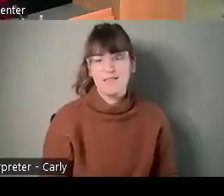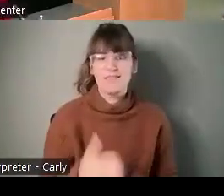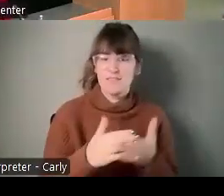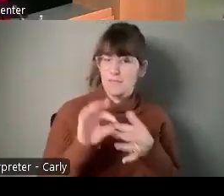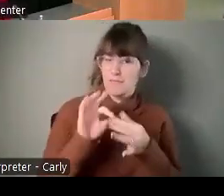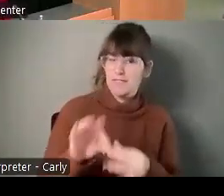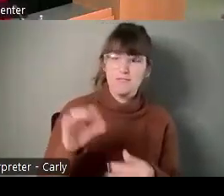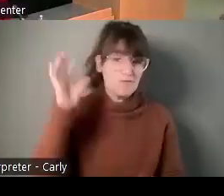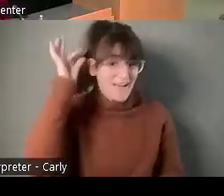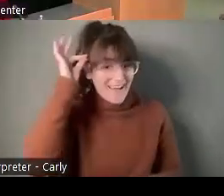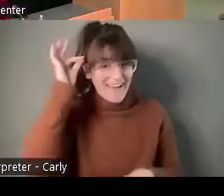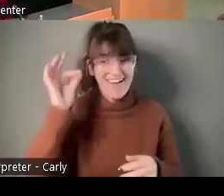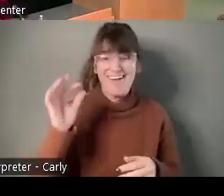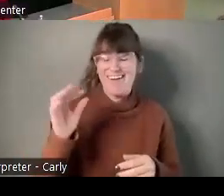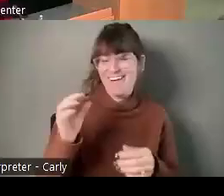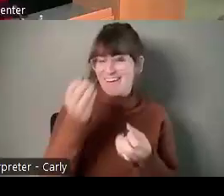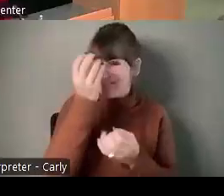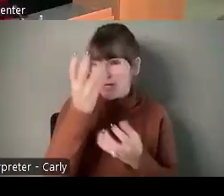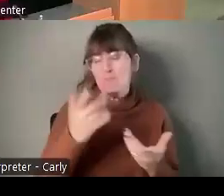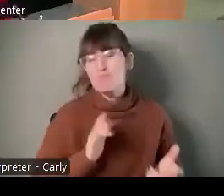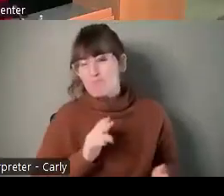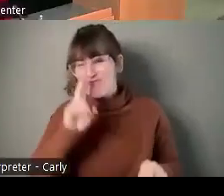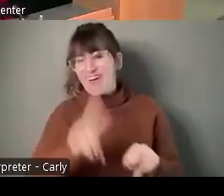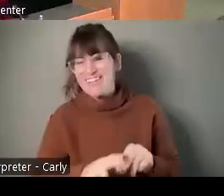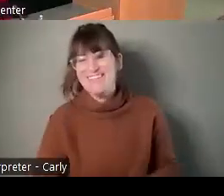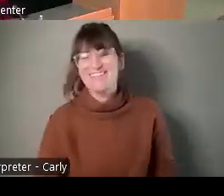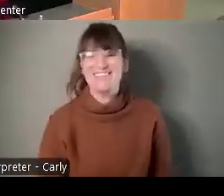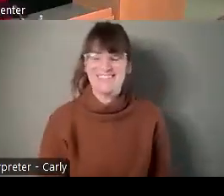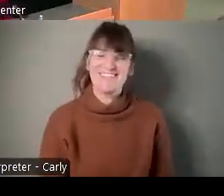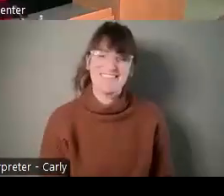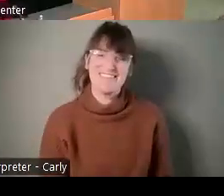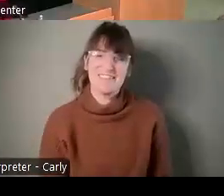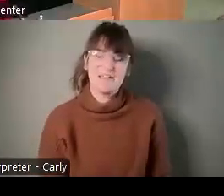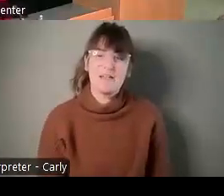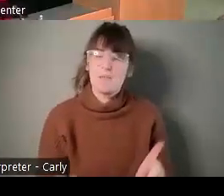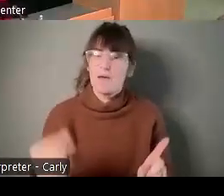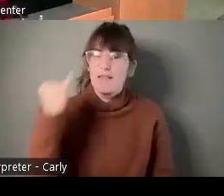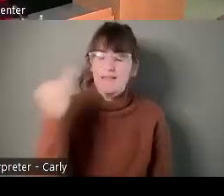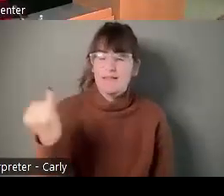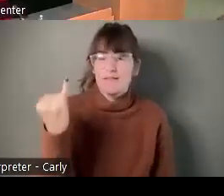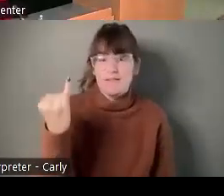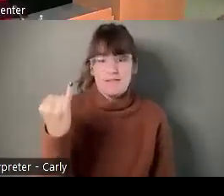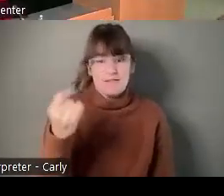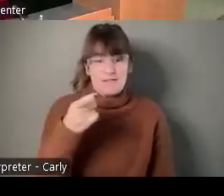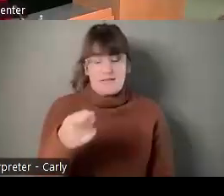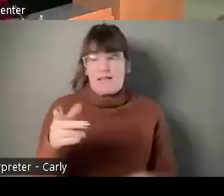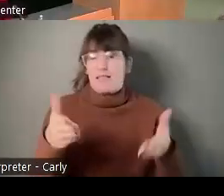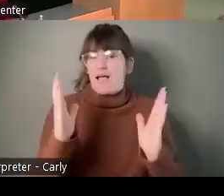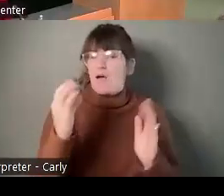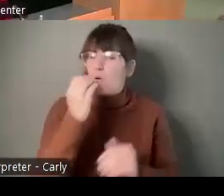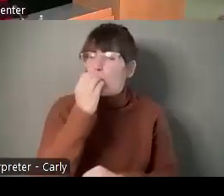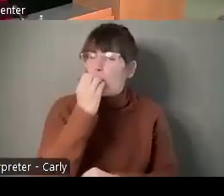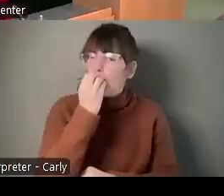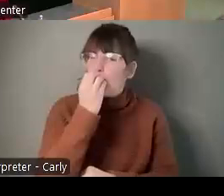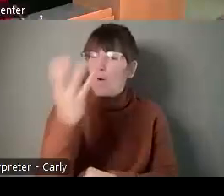updates, which are always fun. Um, but the idea is is it just allows some warmth where traditionally